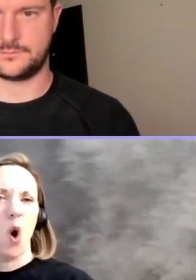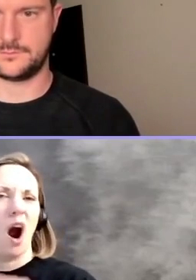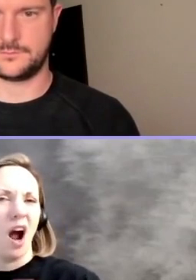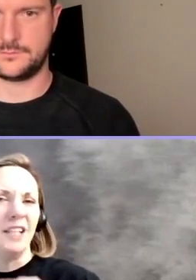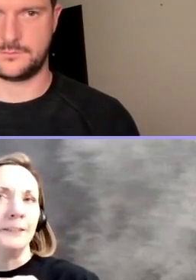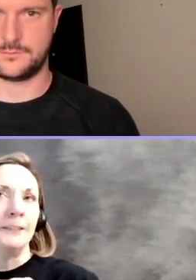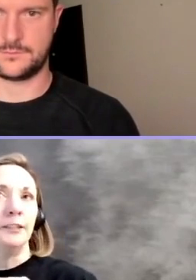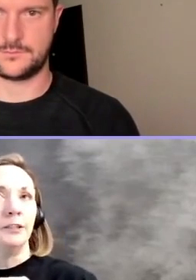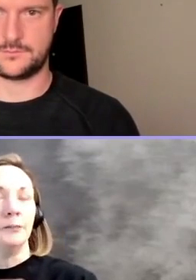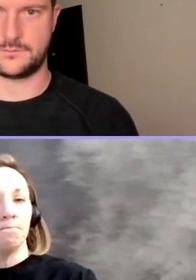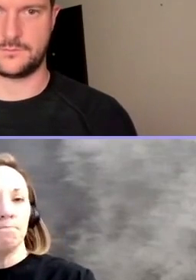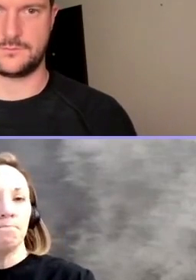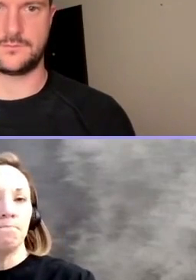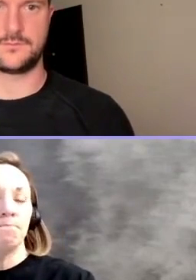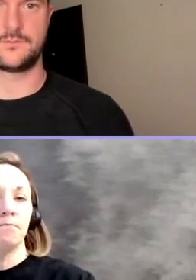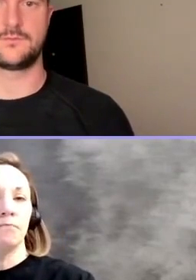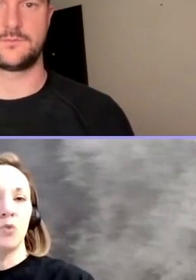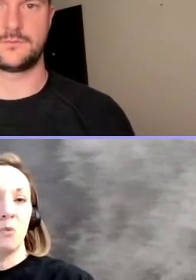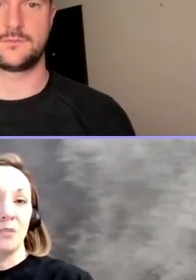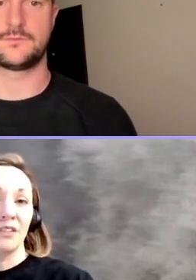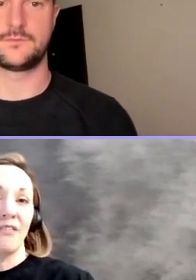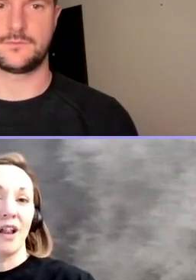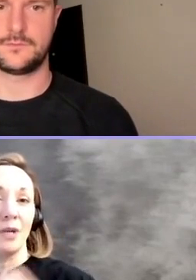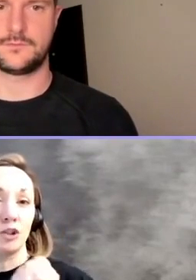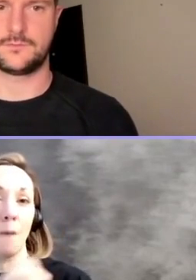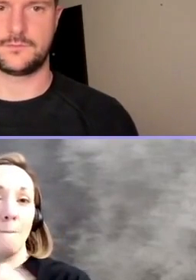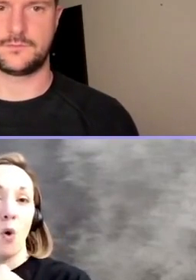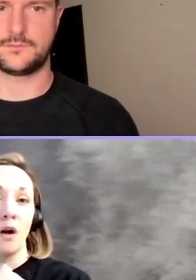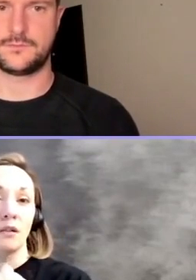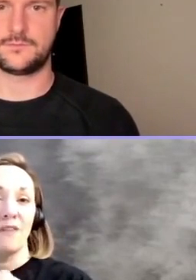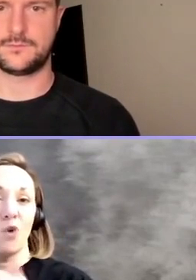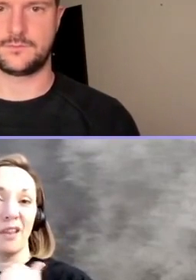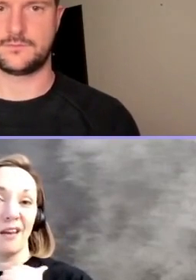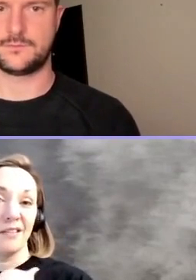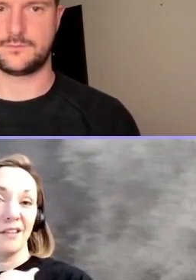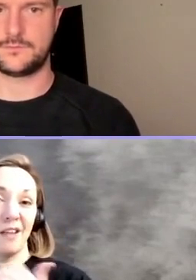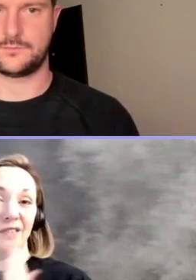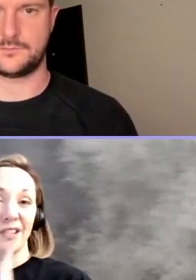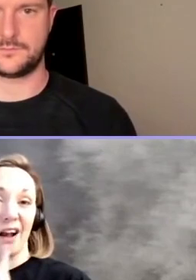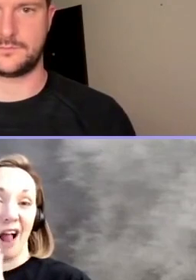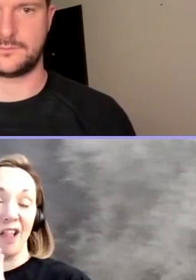we're doing on those. [PHIL] Thank you, Stefano.